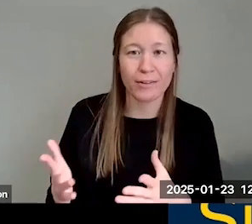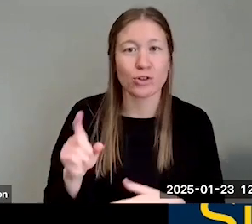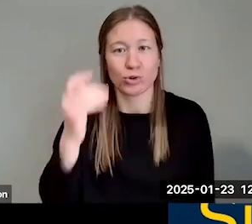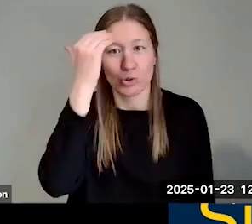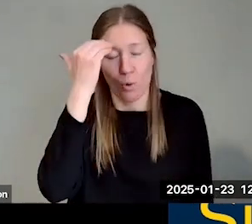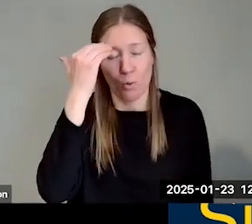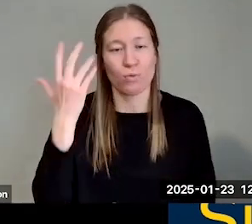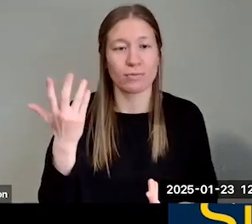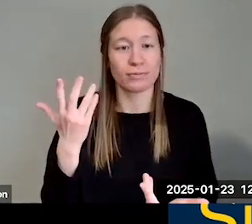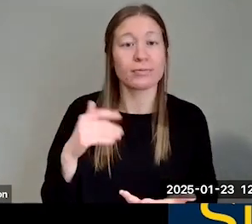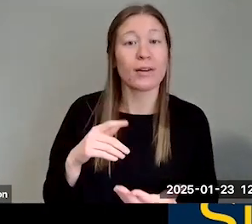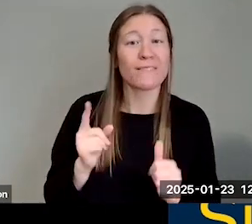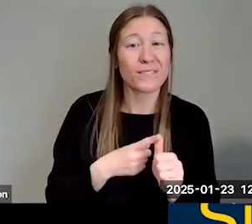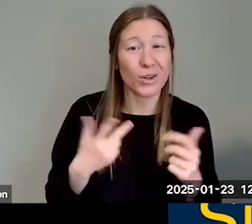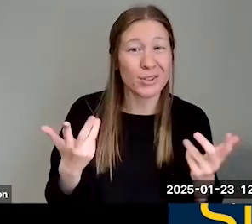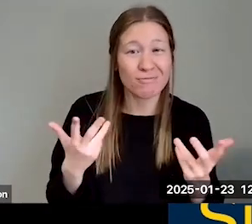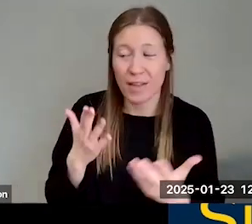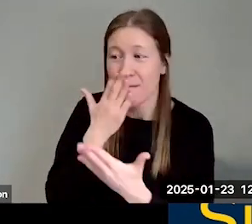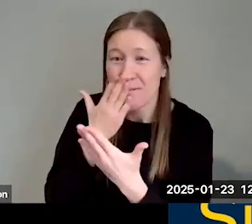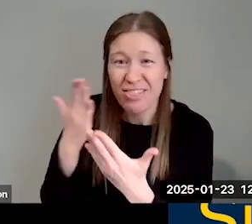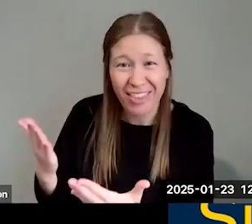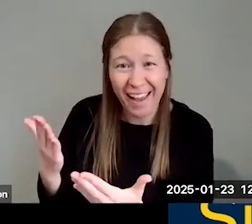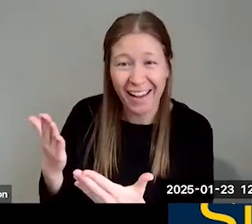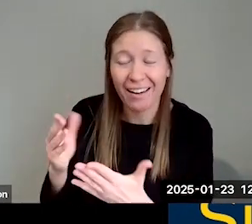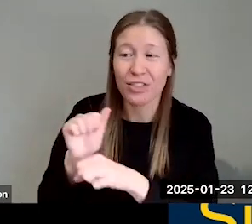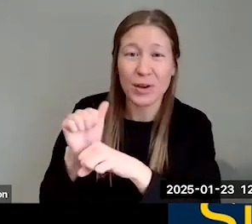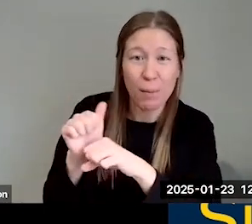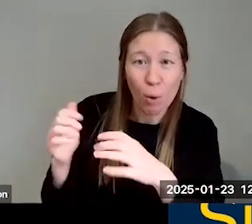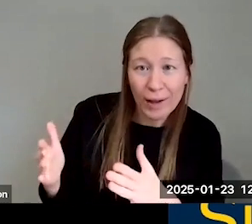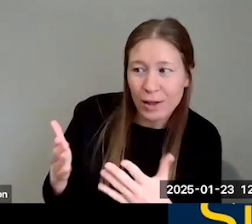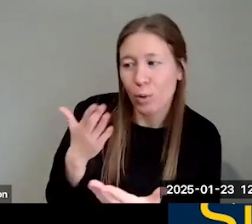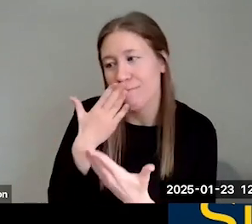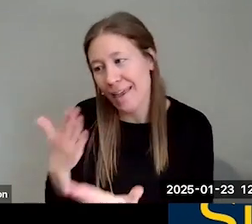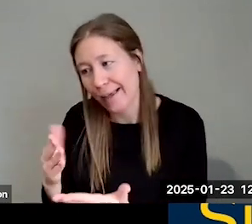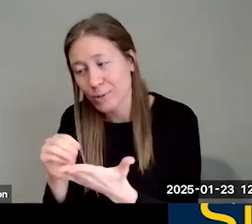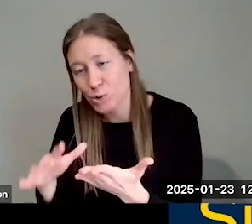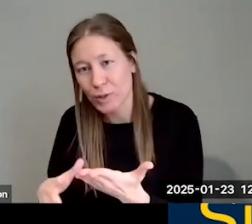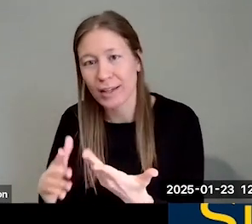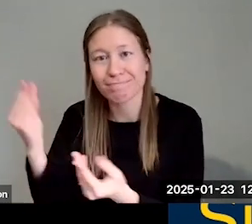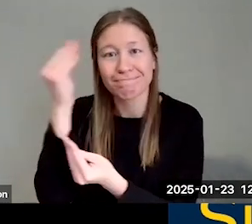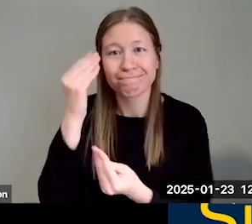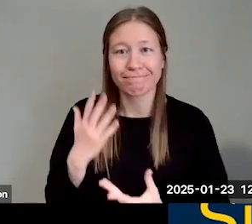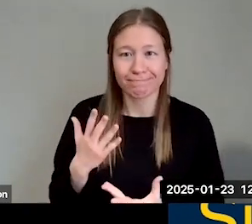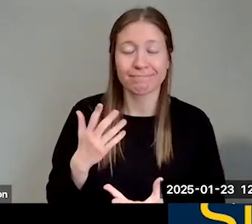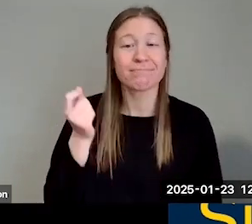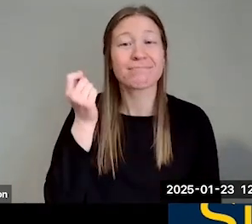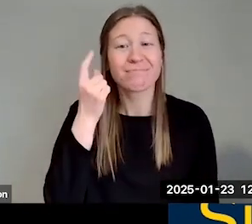Thank the employee or student for sharing the information, and it's important if this is done orally,